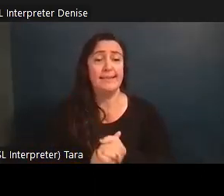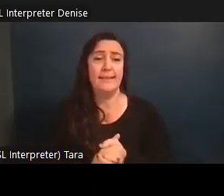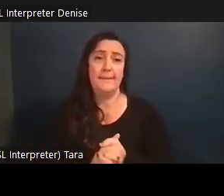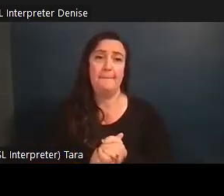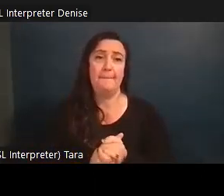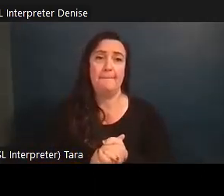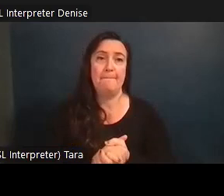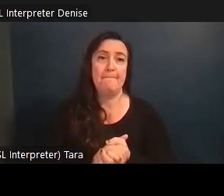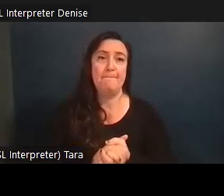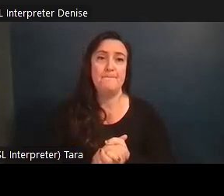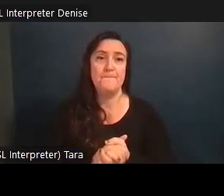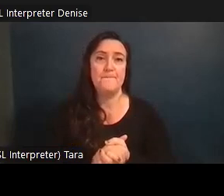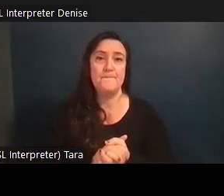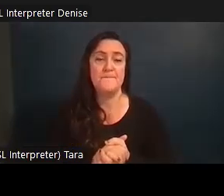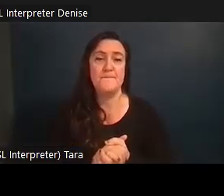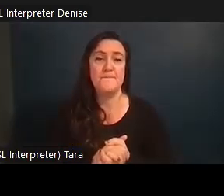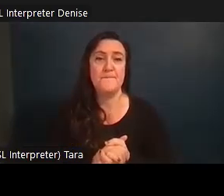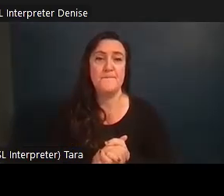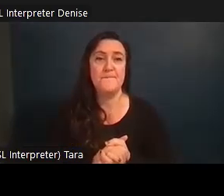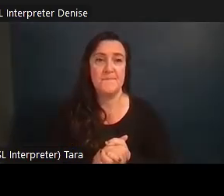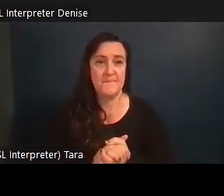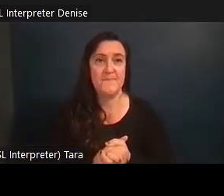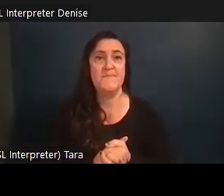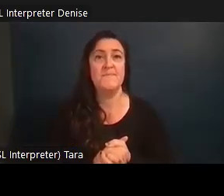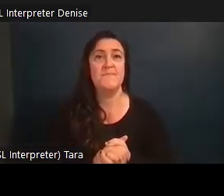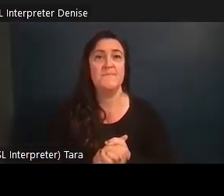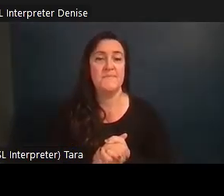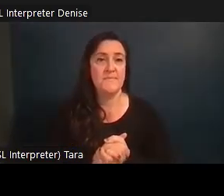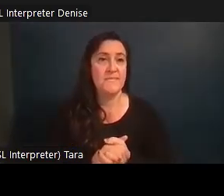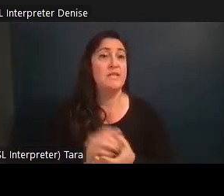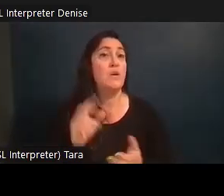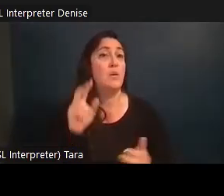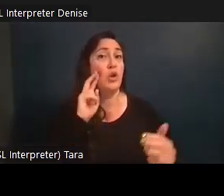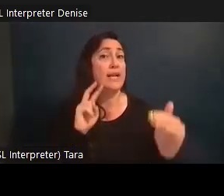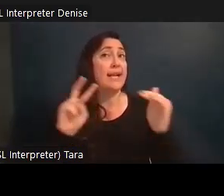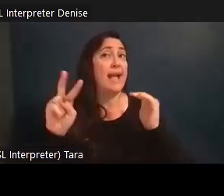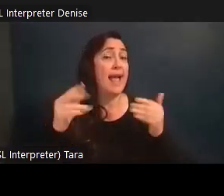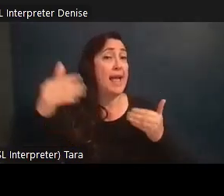Looking ahead, the CARM project has had multiple iterations of